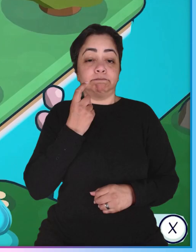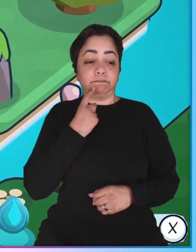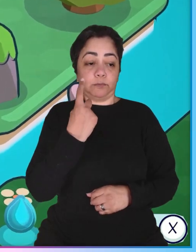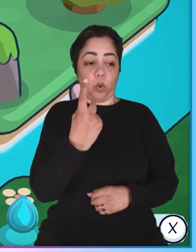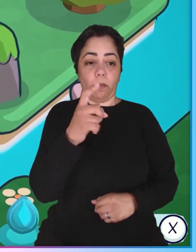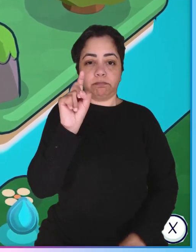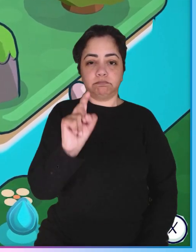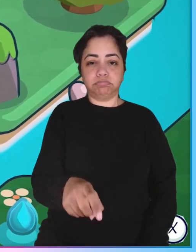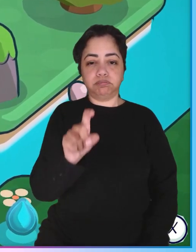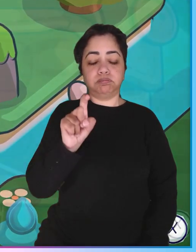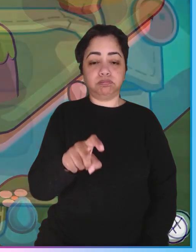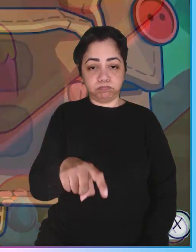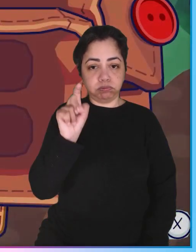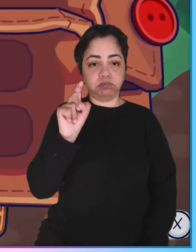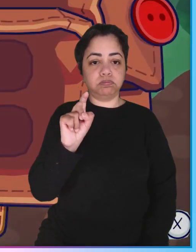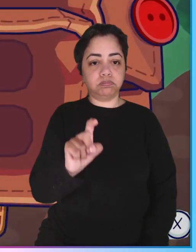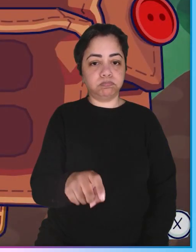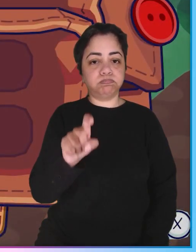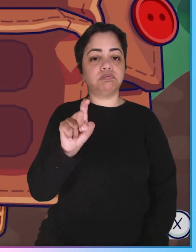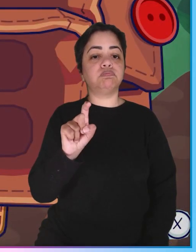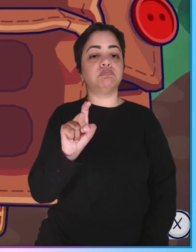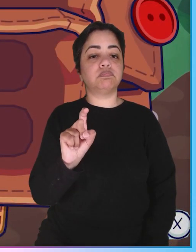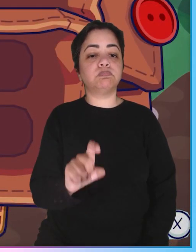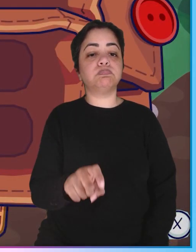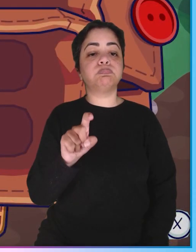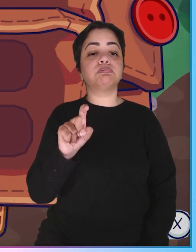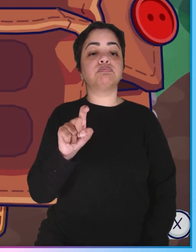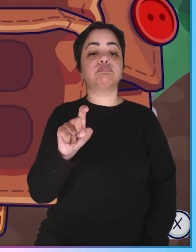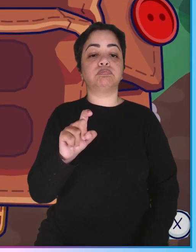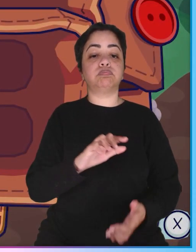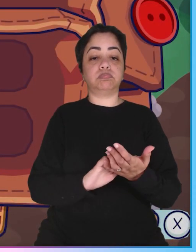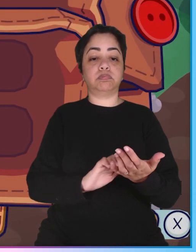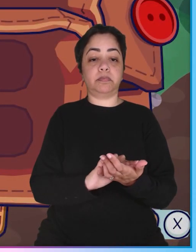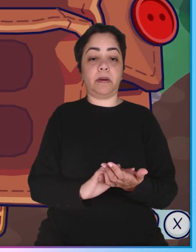settings for scaling UI and fonts, and for changing font styles